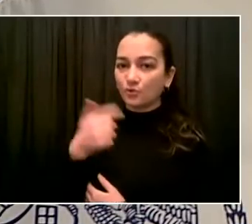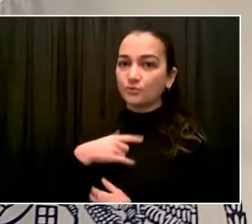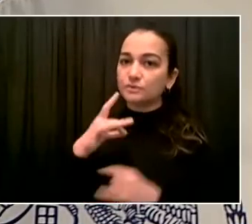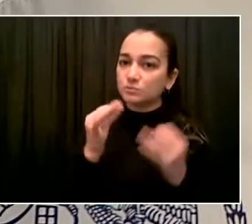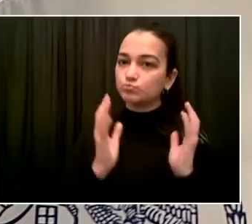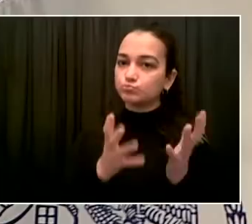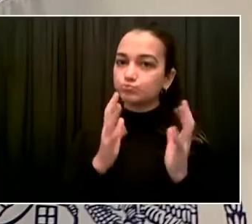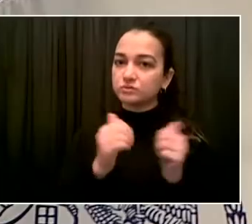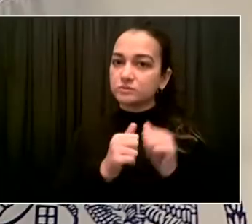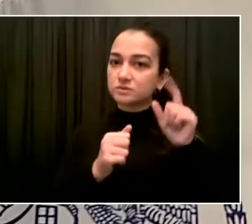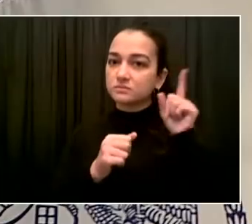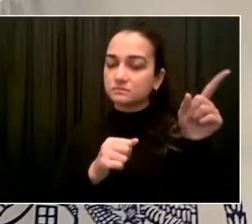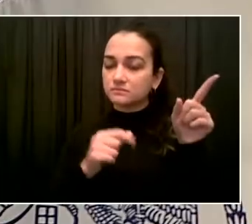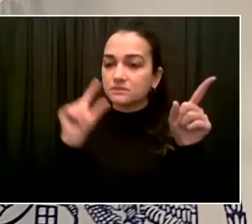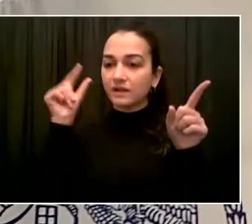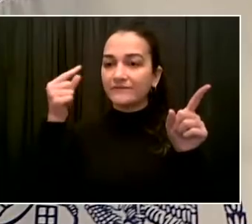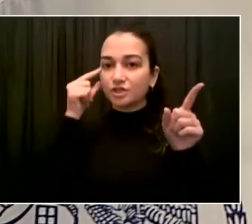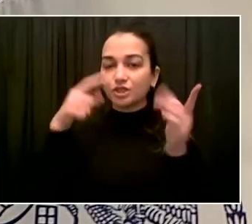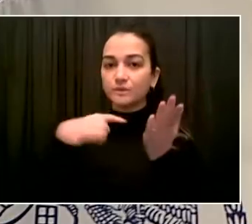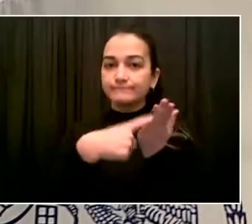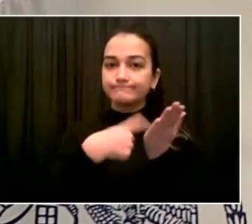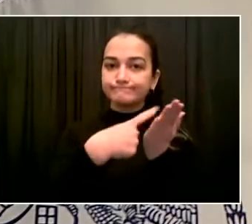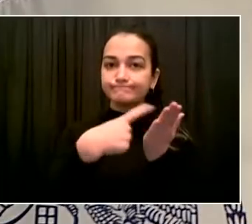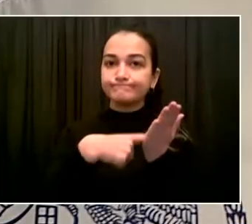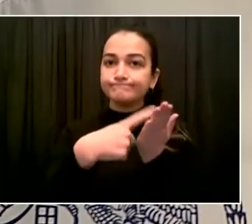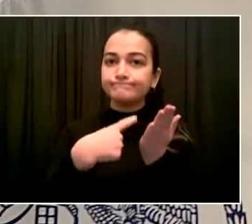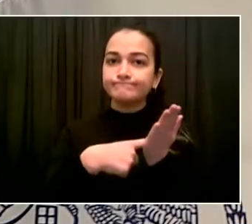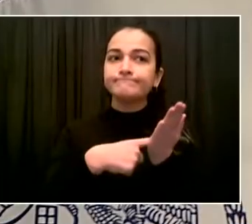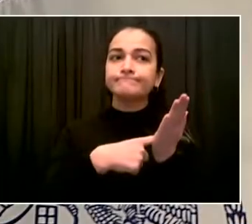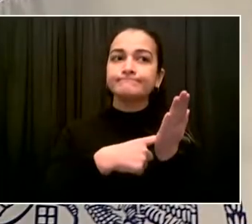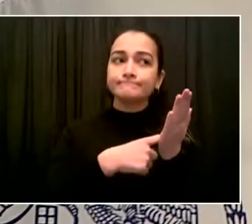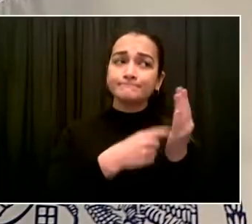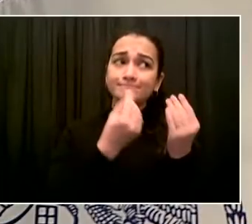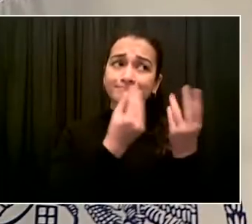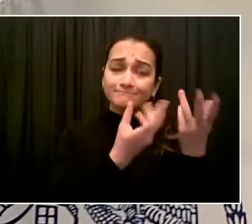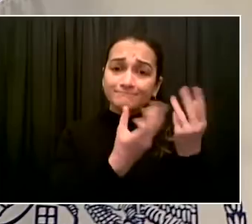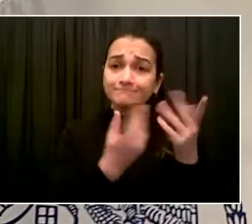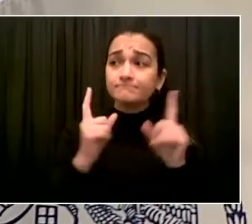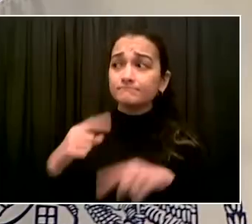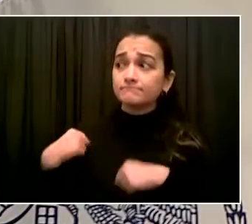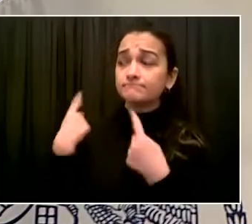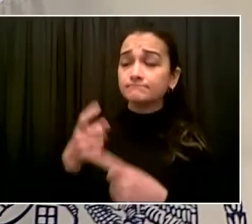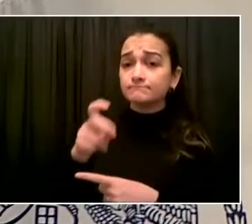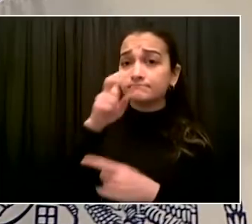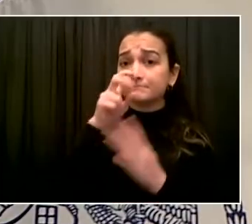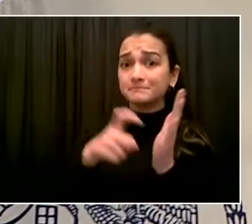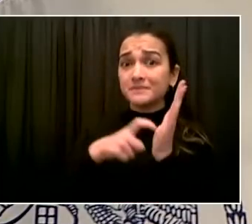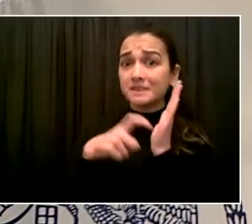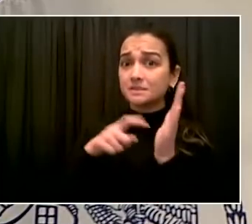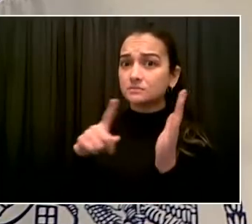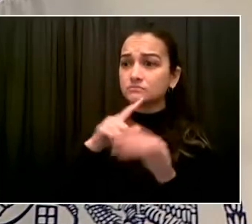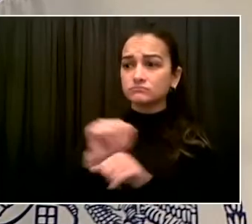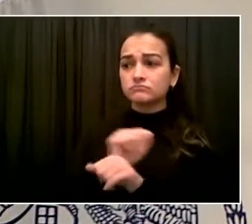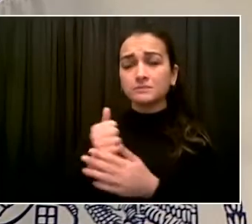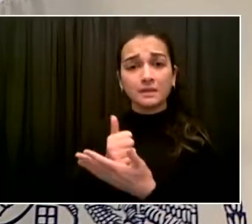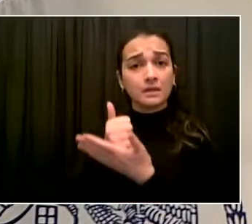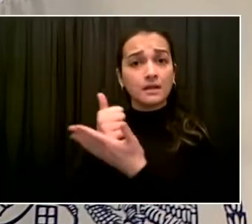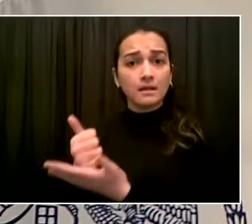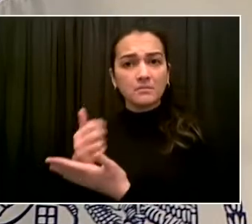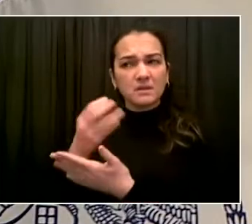OGVERNOR KAT HY